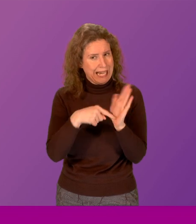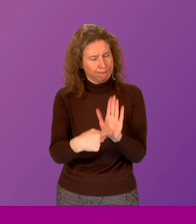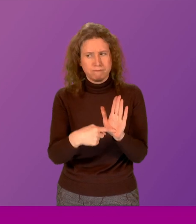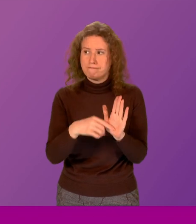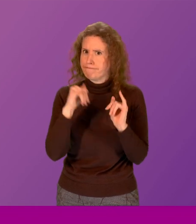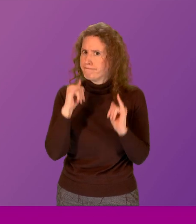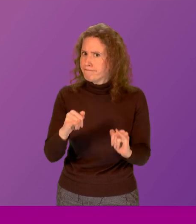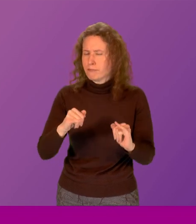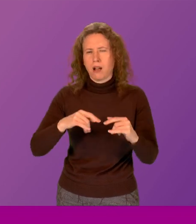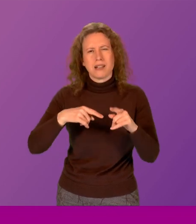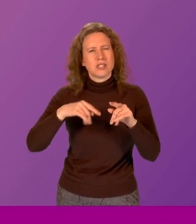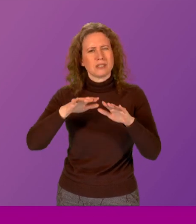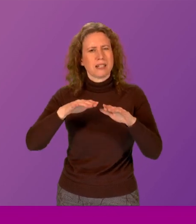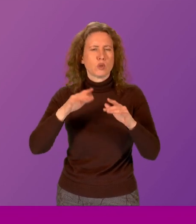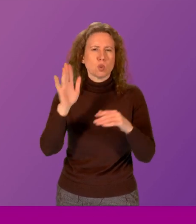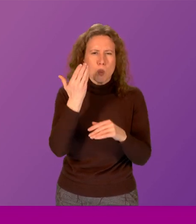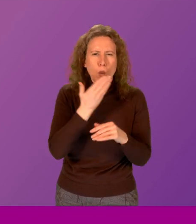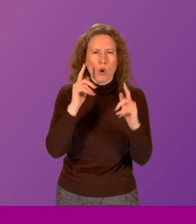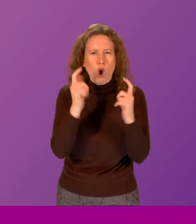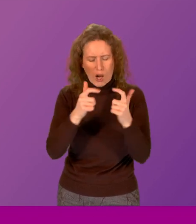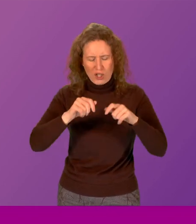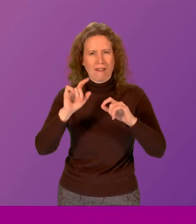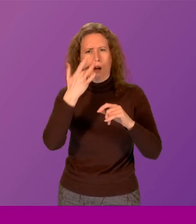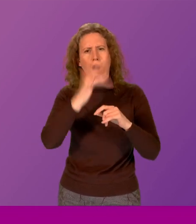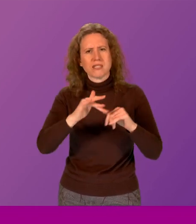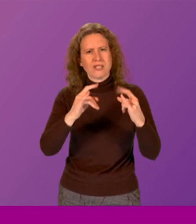risk of crumb rubber infill on artificial pitches.